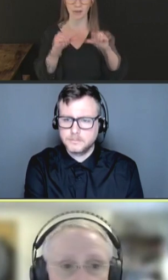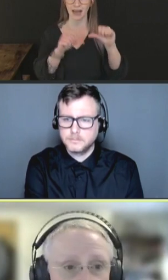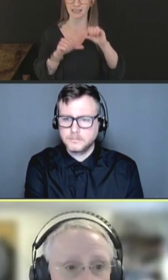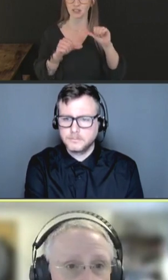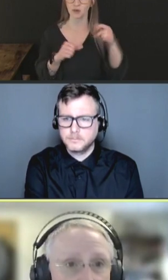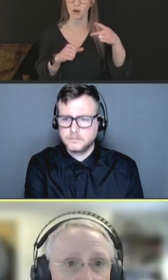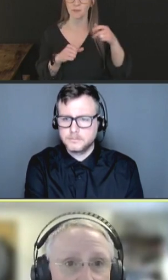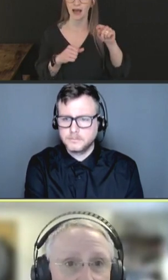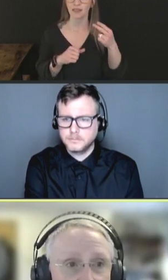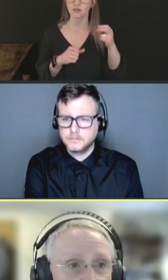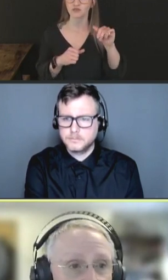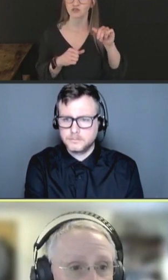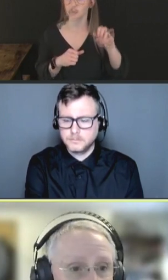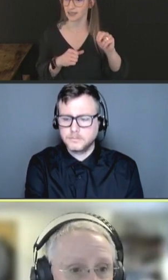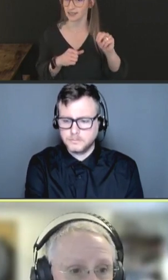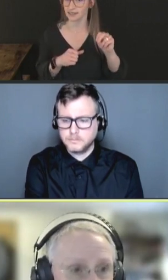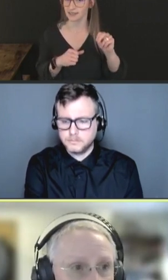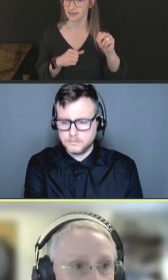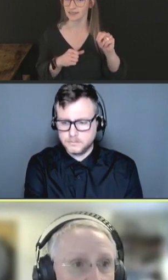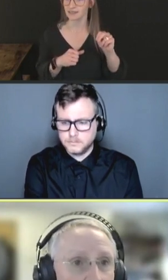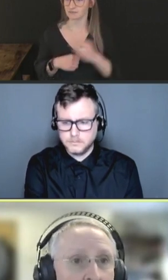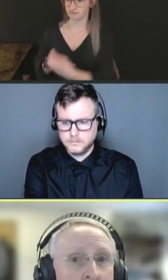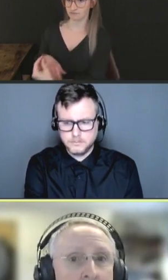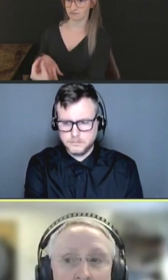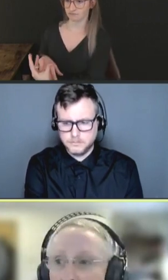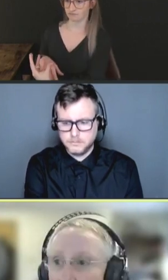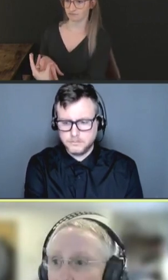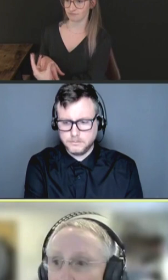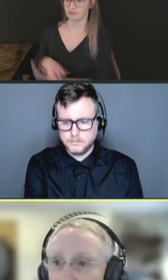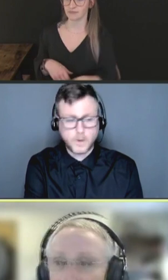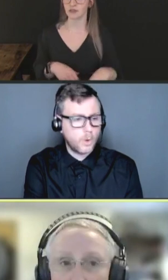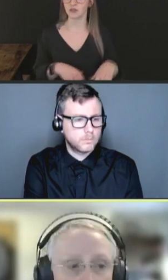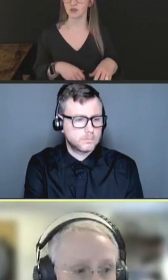to you to start your presentation. Your slides are up, and you have the floor.